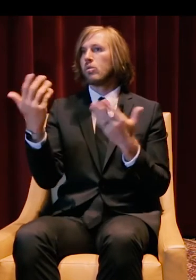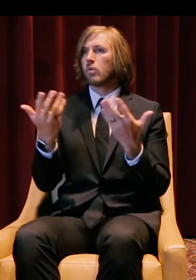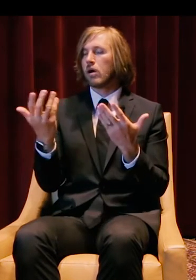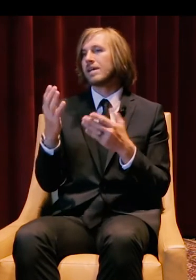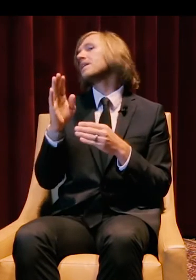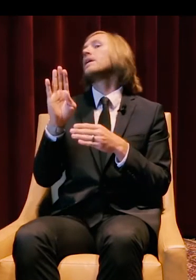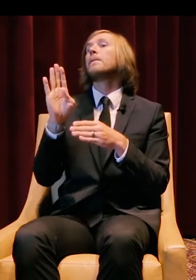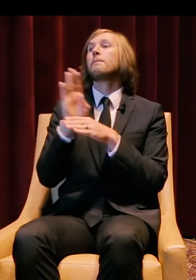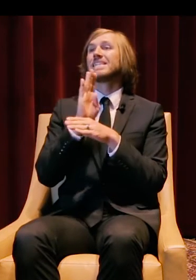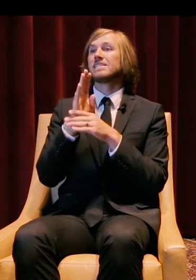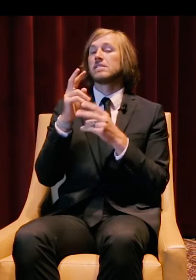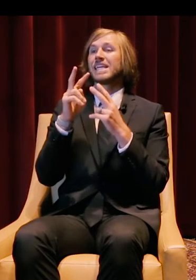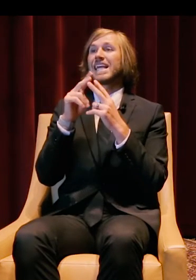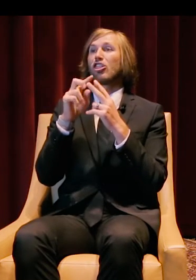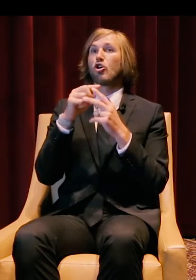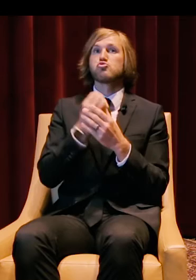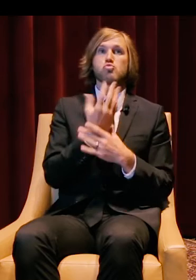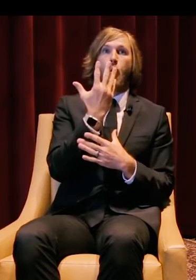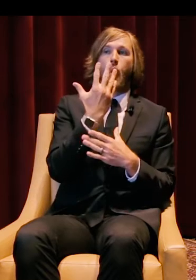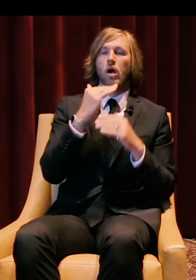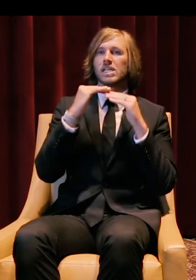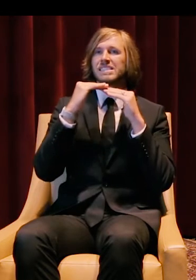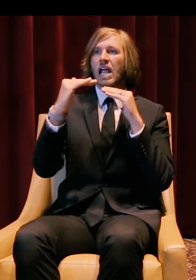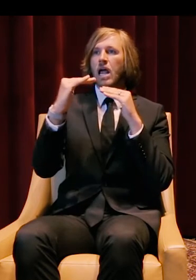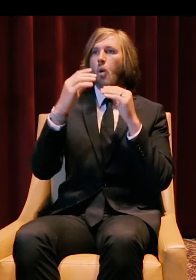Businesses are either growing, stagnant, or they're dying.